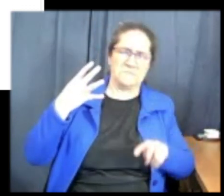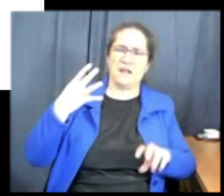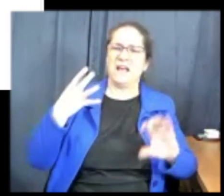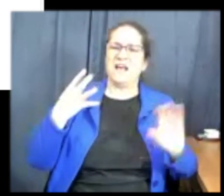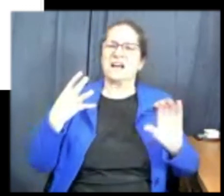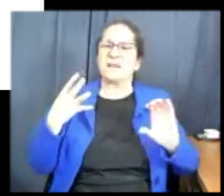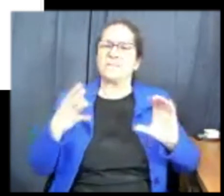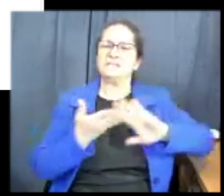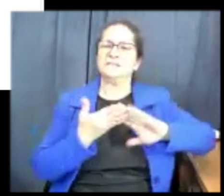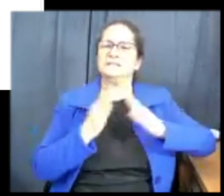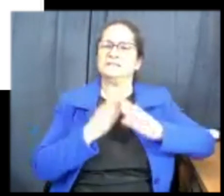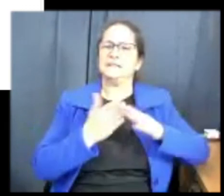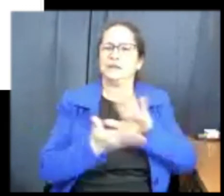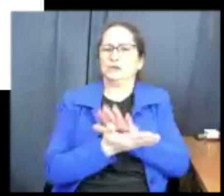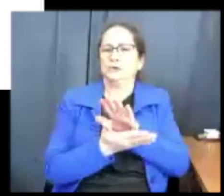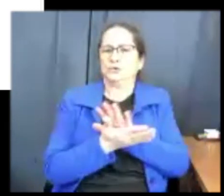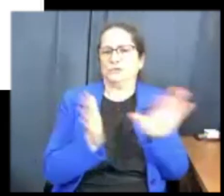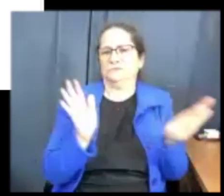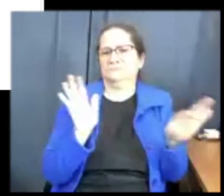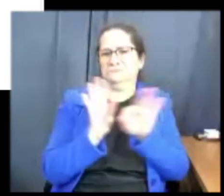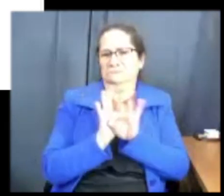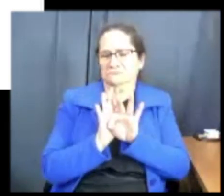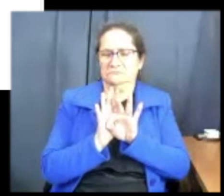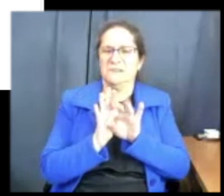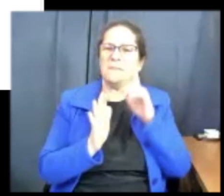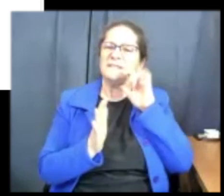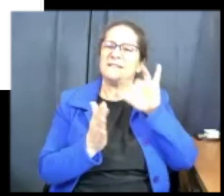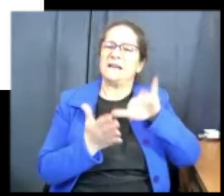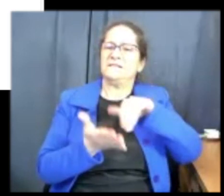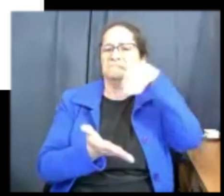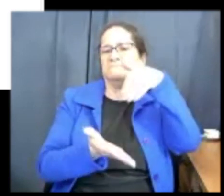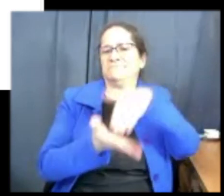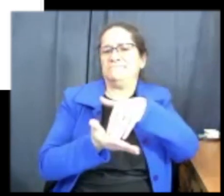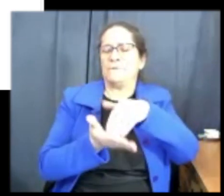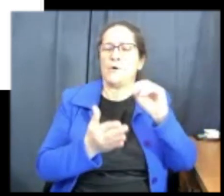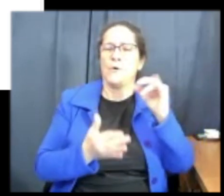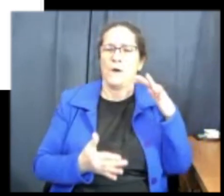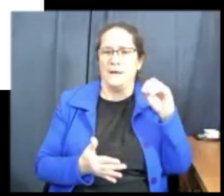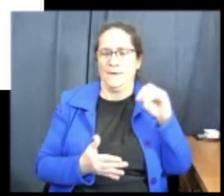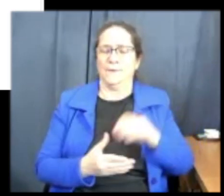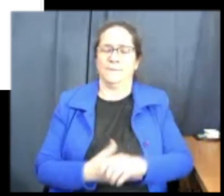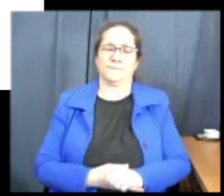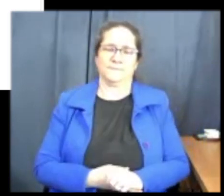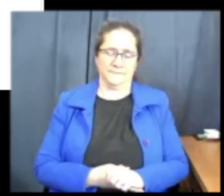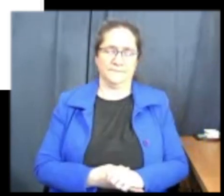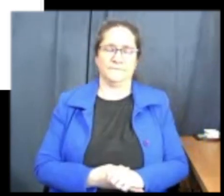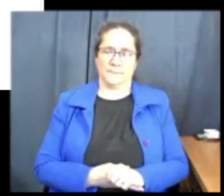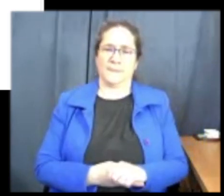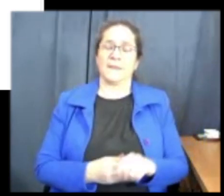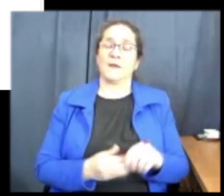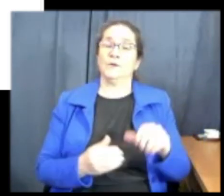Schools as the hub of Ohio. We can see that we picked Columbus City